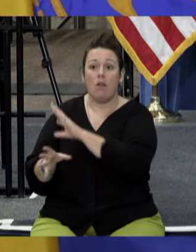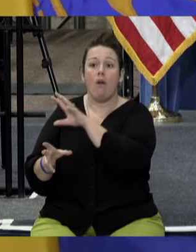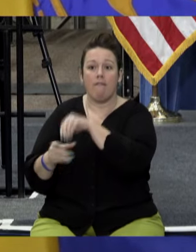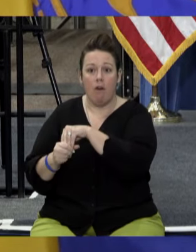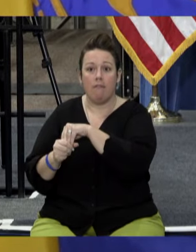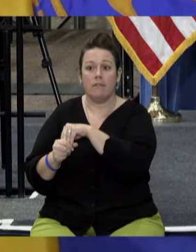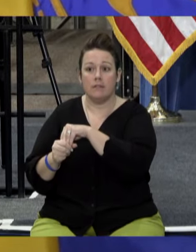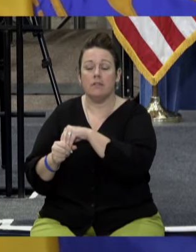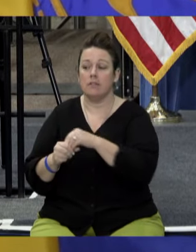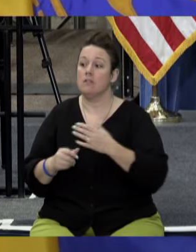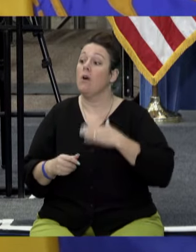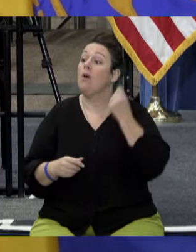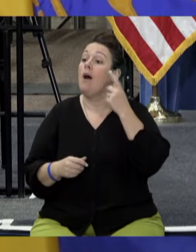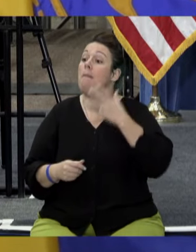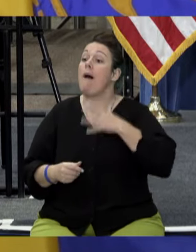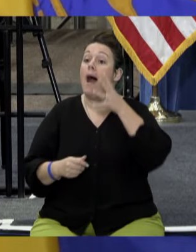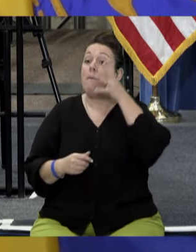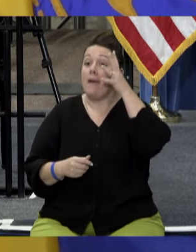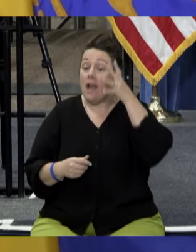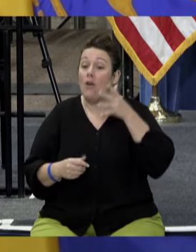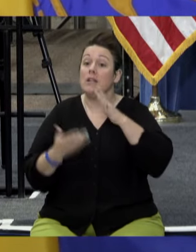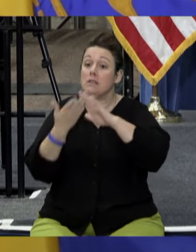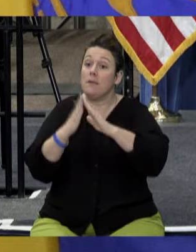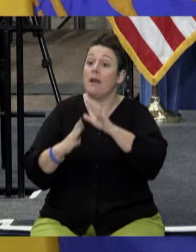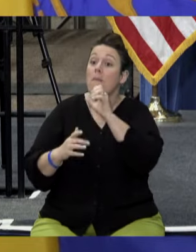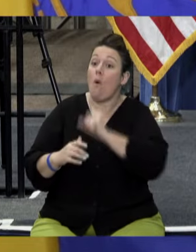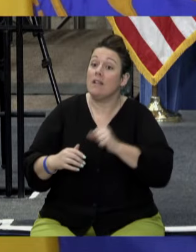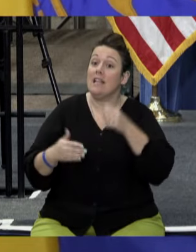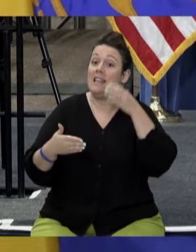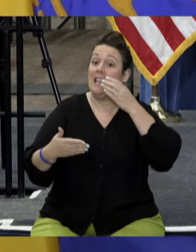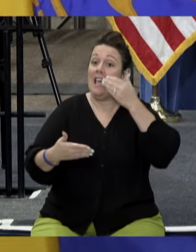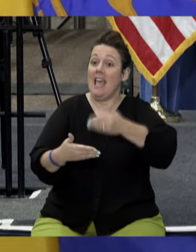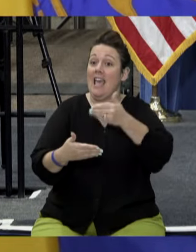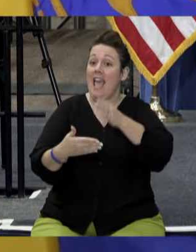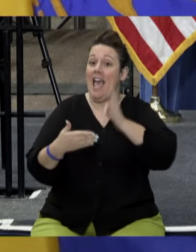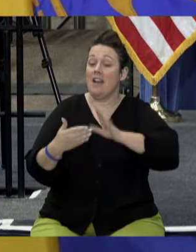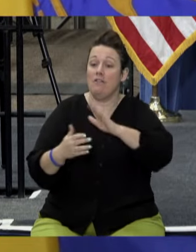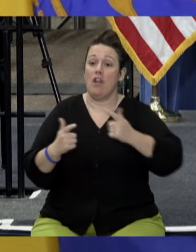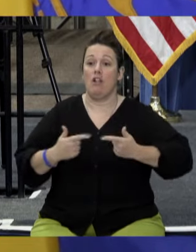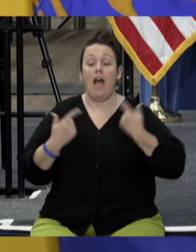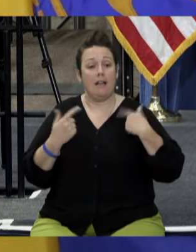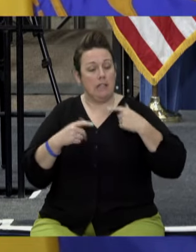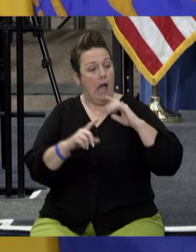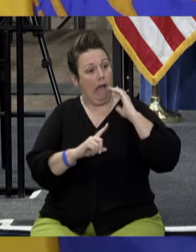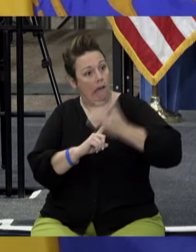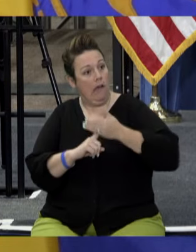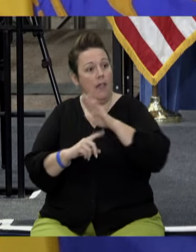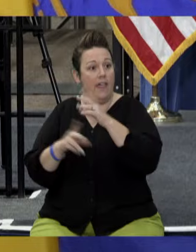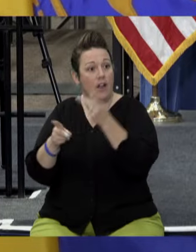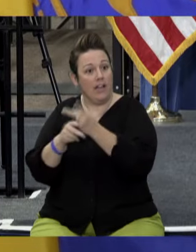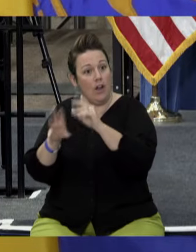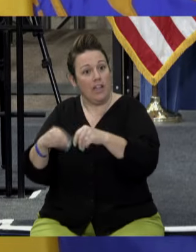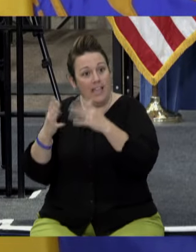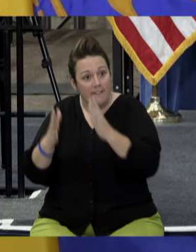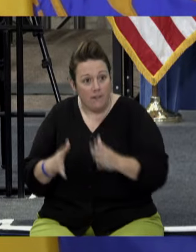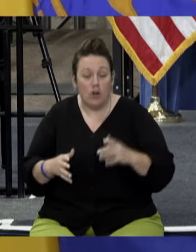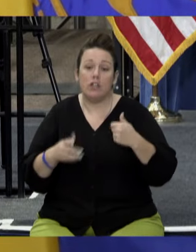So when my parents aged at the end of their lives, I was acting as their caregiver along with doing all the things that many of us do, caring for my own family,